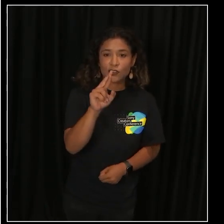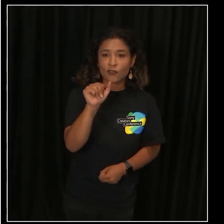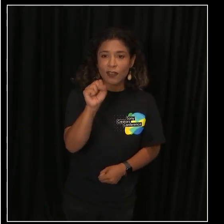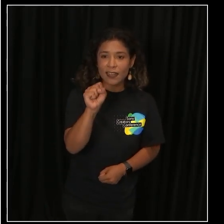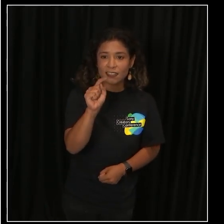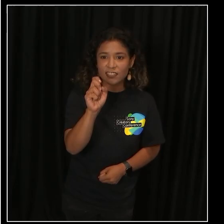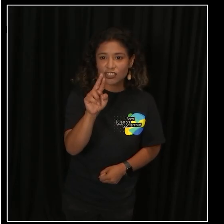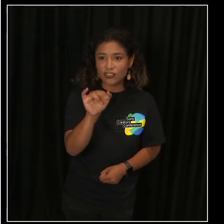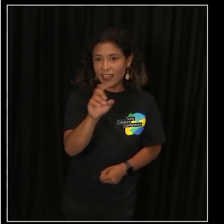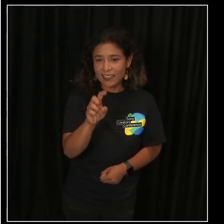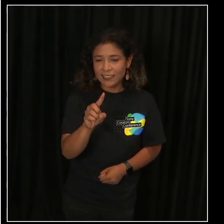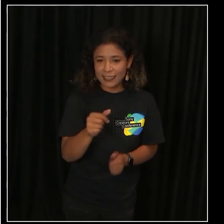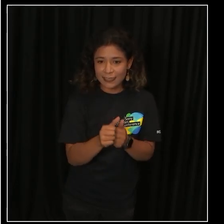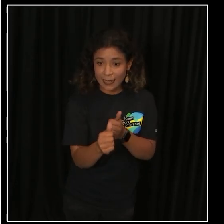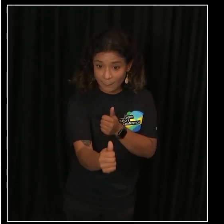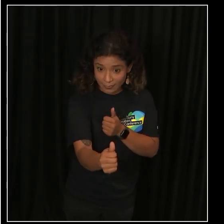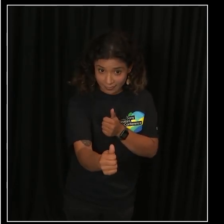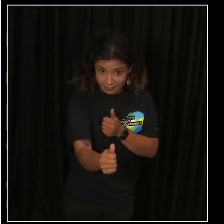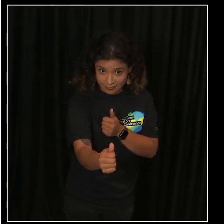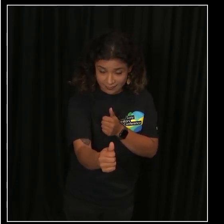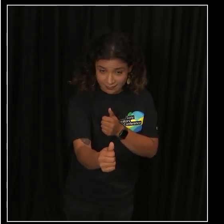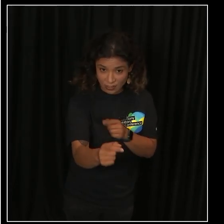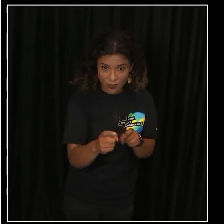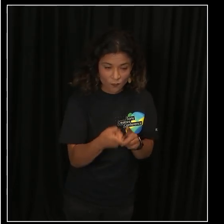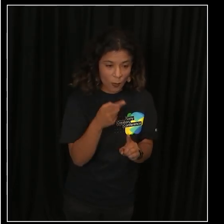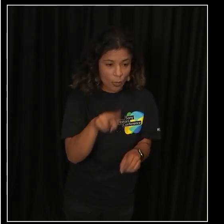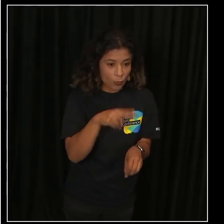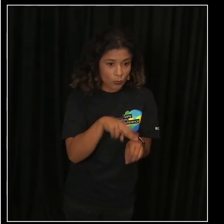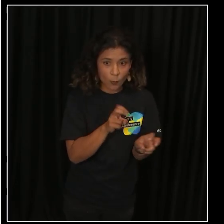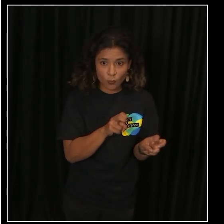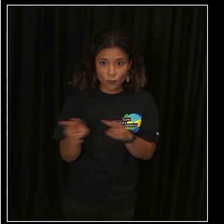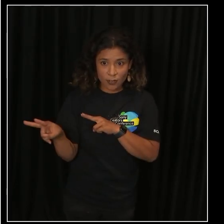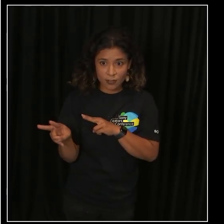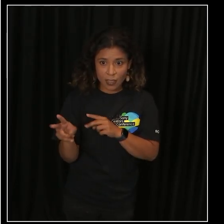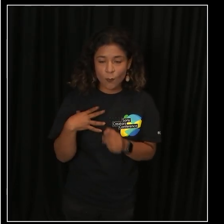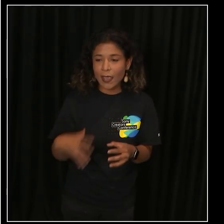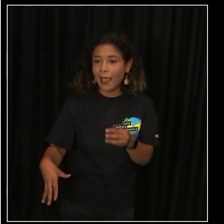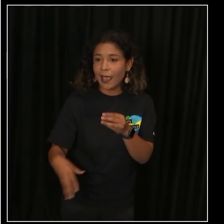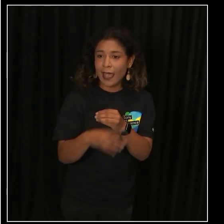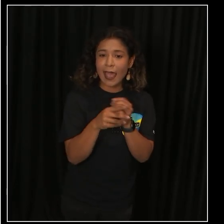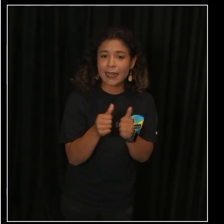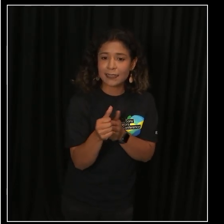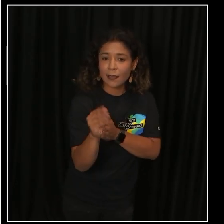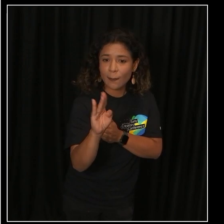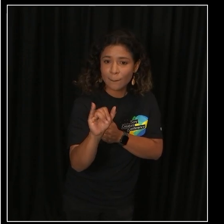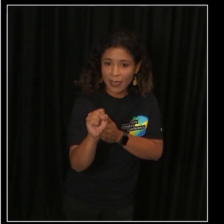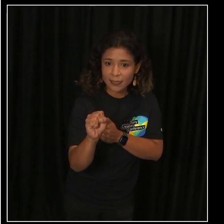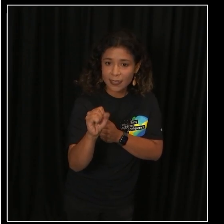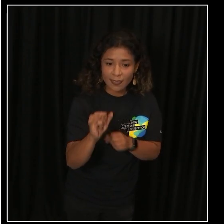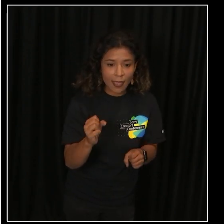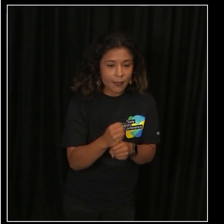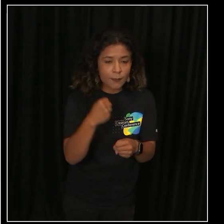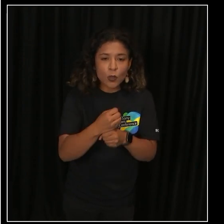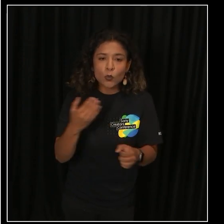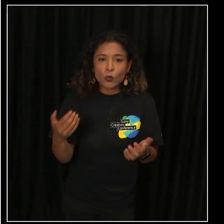The depth output from the normal renderer. And we just added the depth bias term to it, and that produced a new texture and that was then